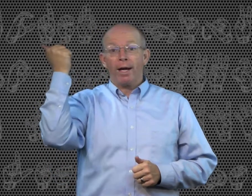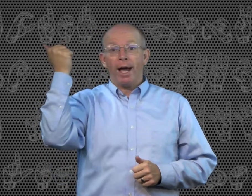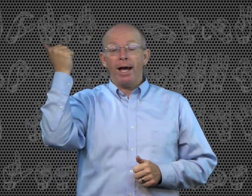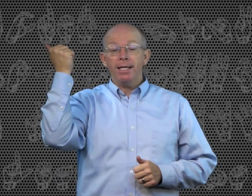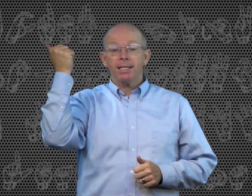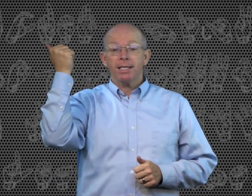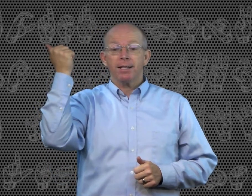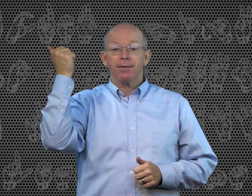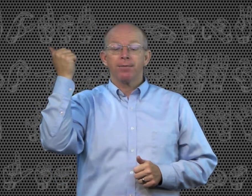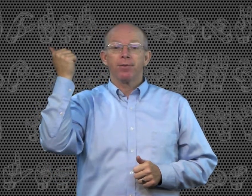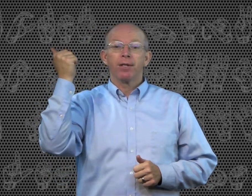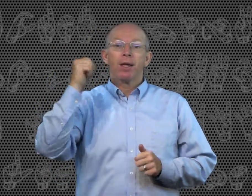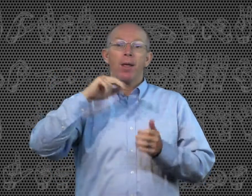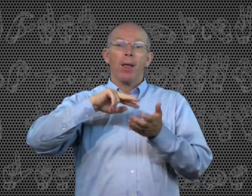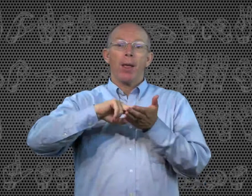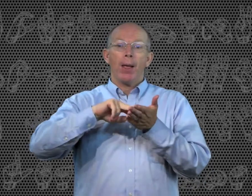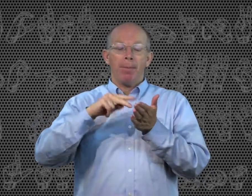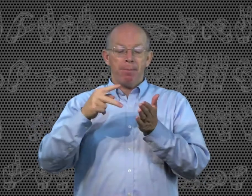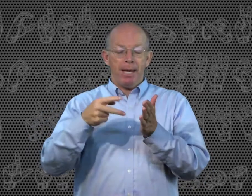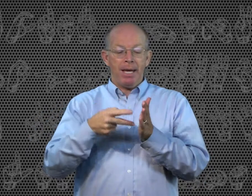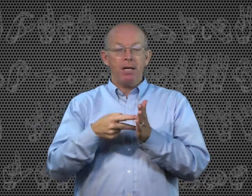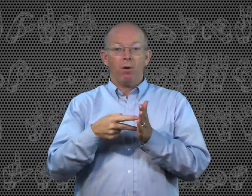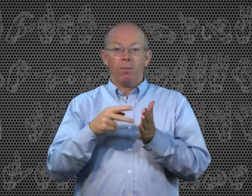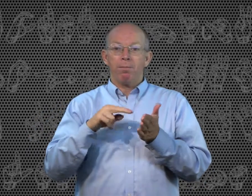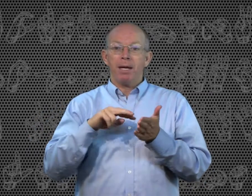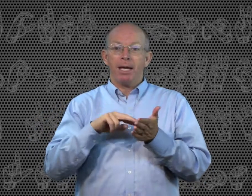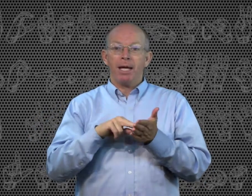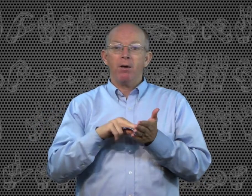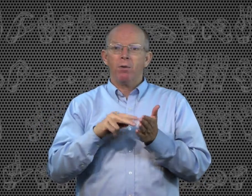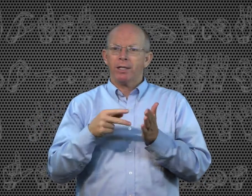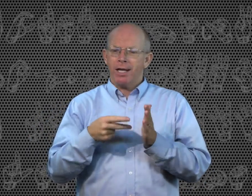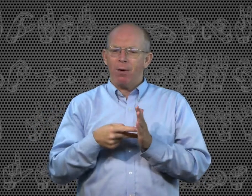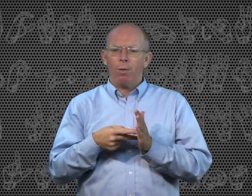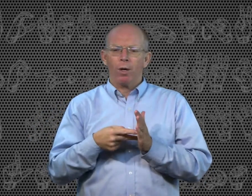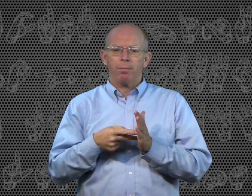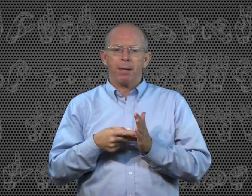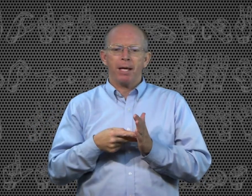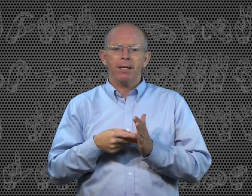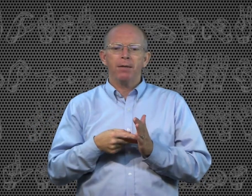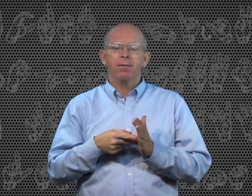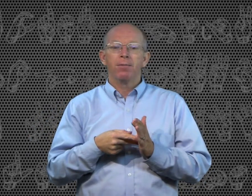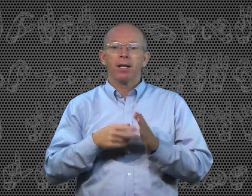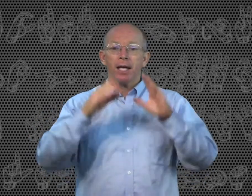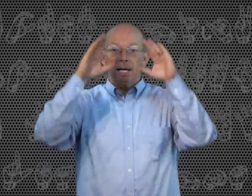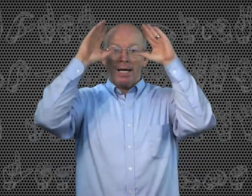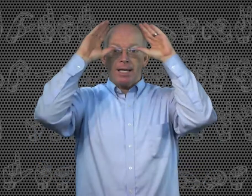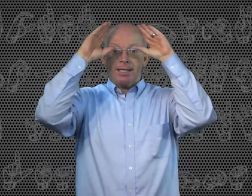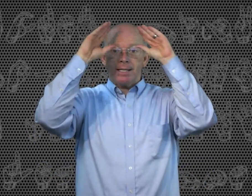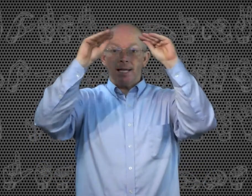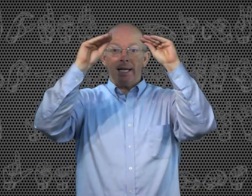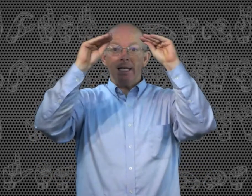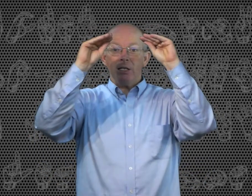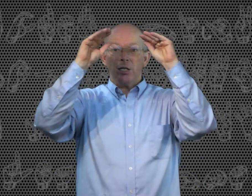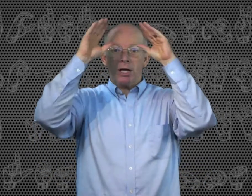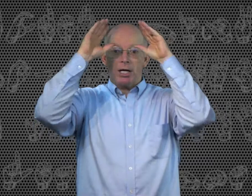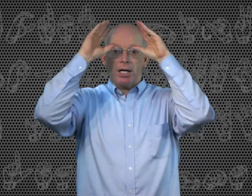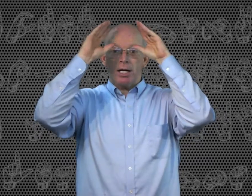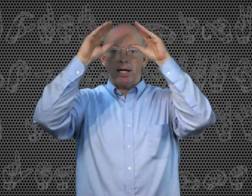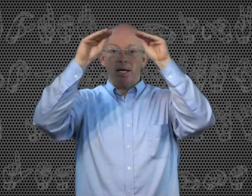FORGET MEAN or MEANING - What does that word MEAN. TEACH